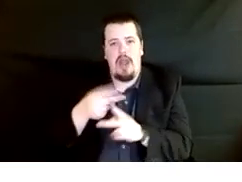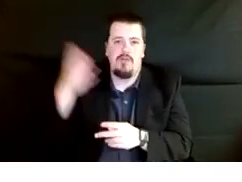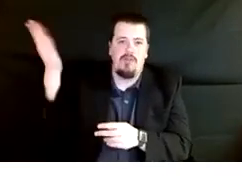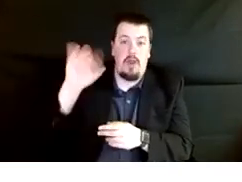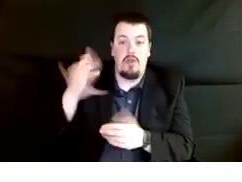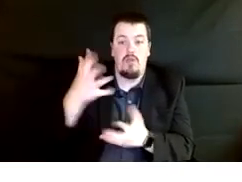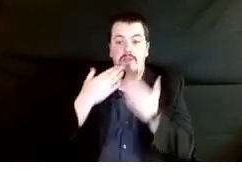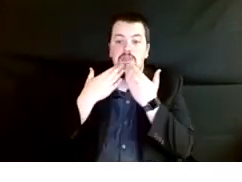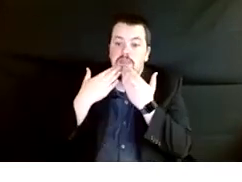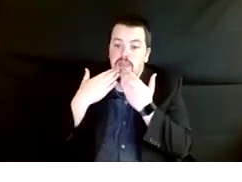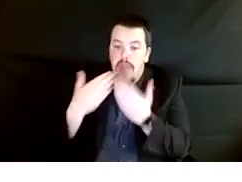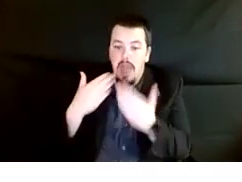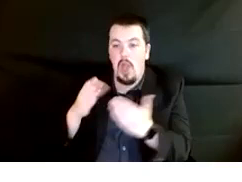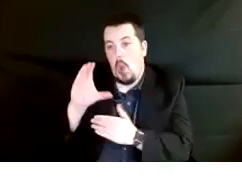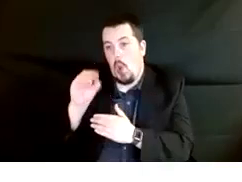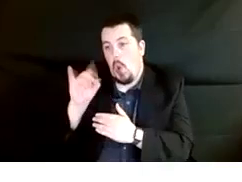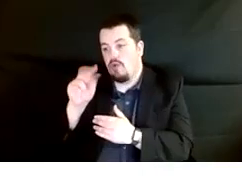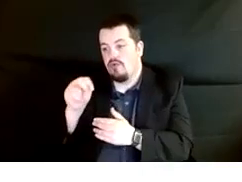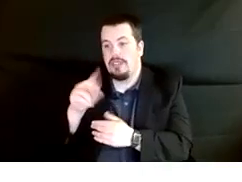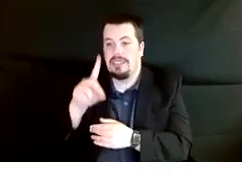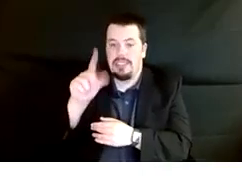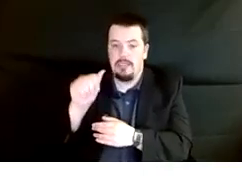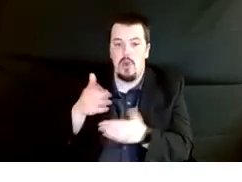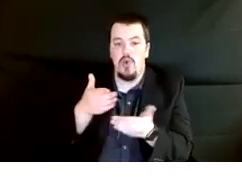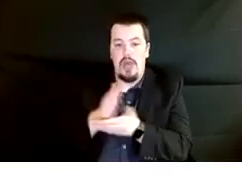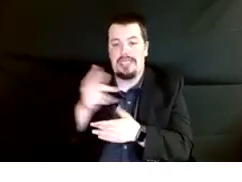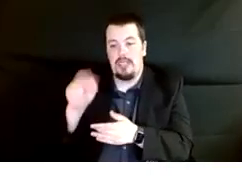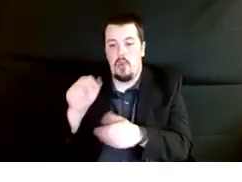to thank the the Coalition and Disability Rights Tennessee uh for working together with CREEC